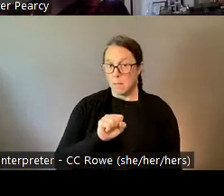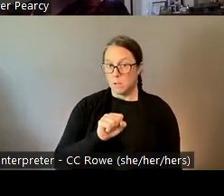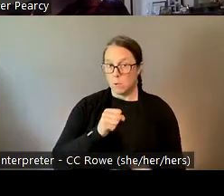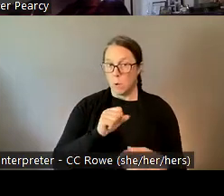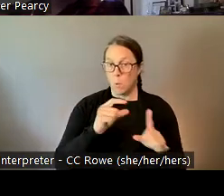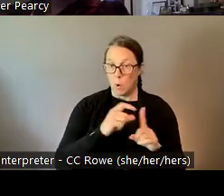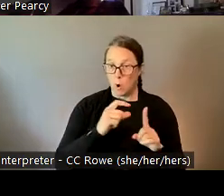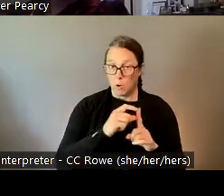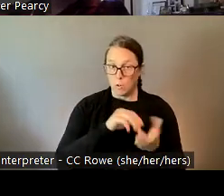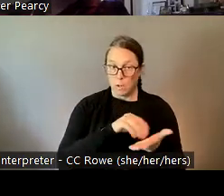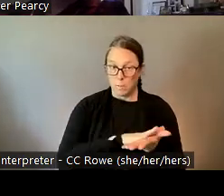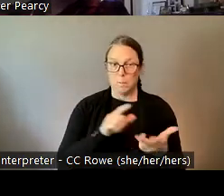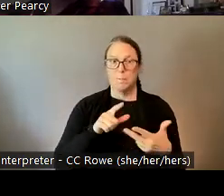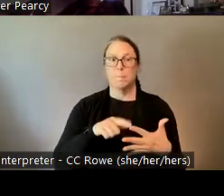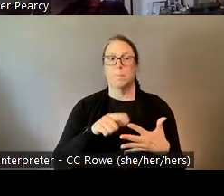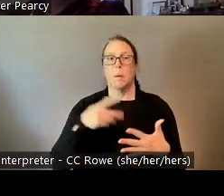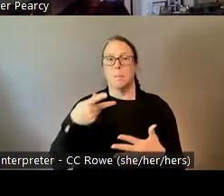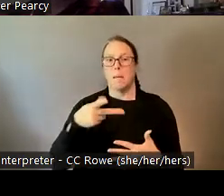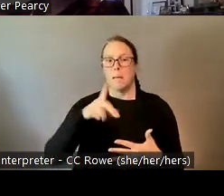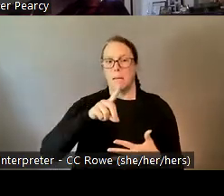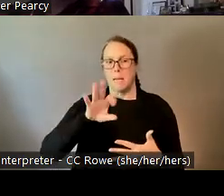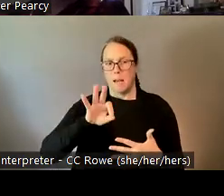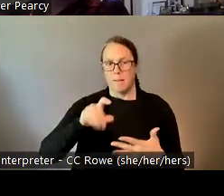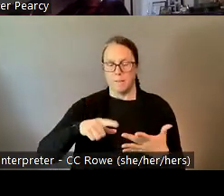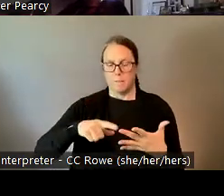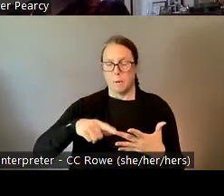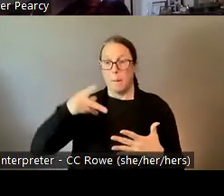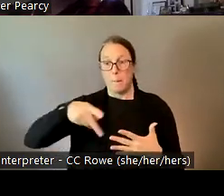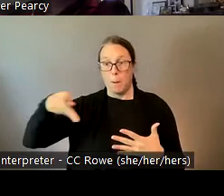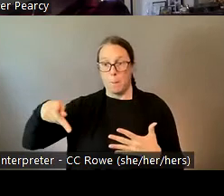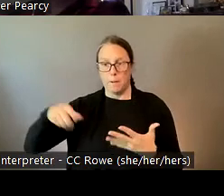PDFs, PowerPoint presentations, Braille and large print.